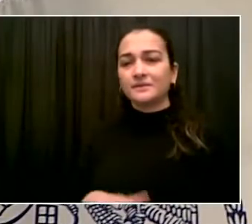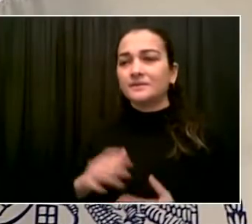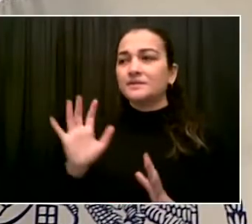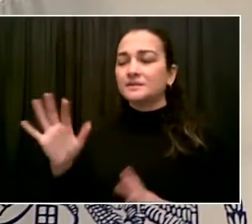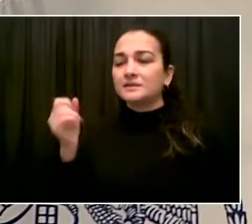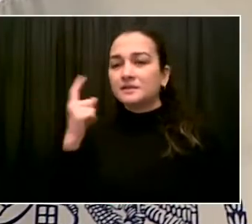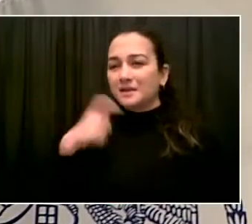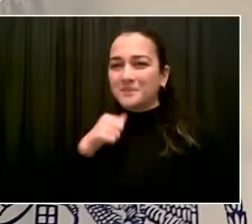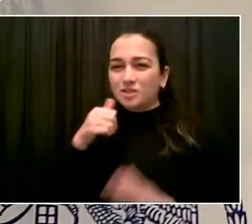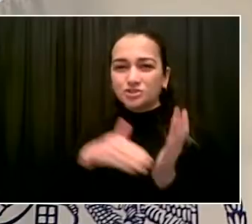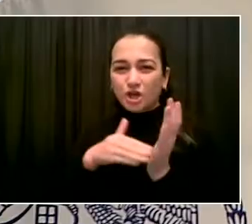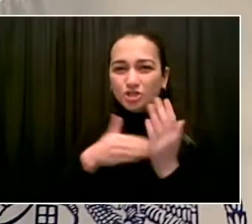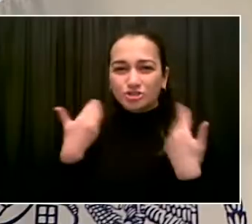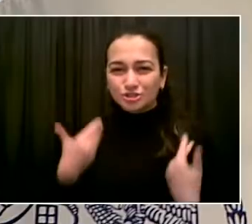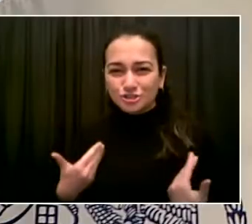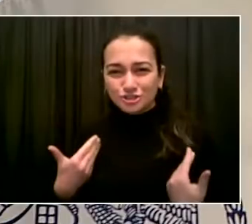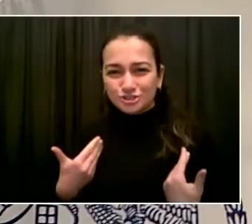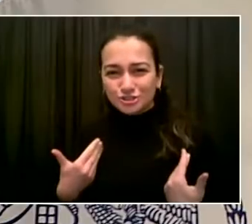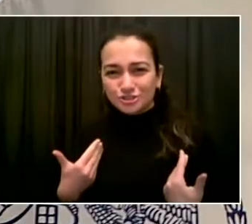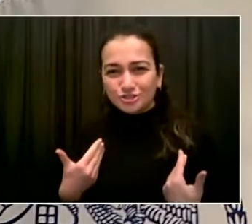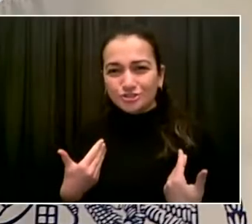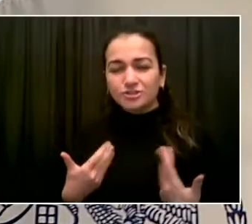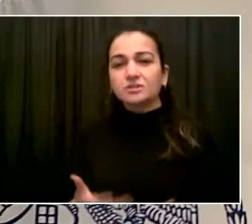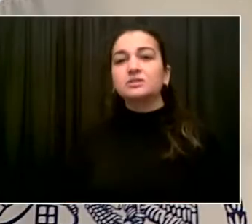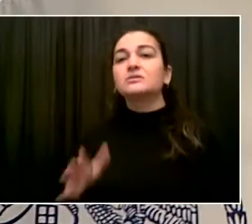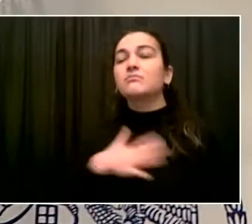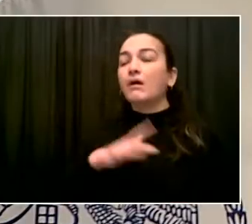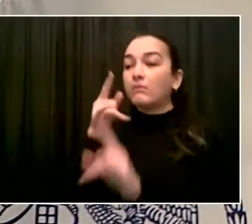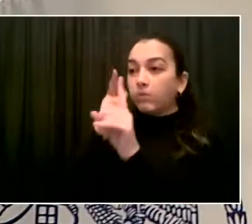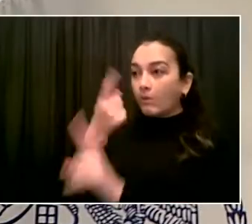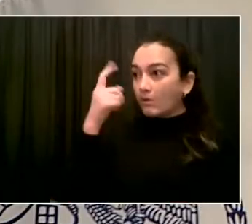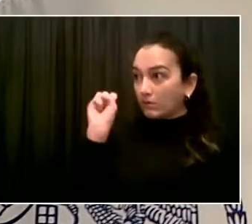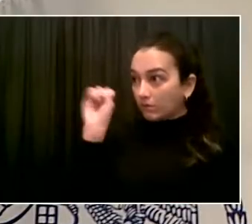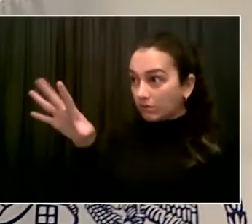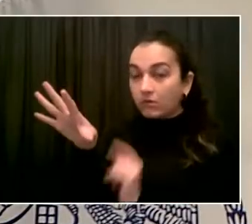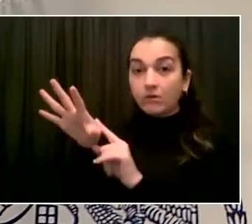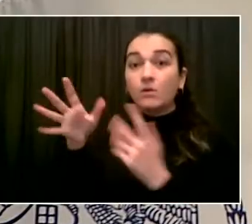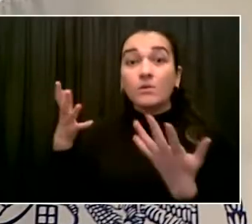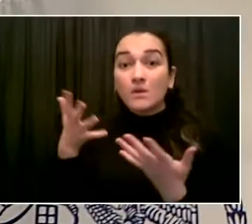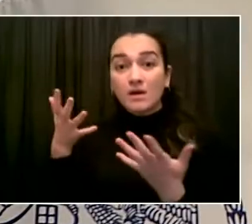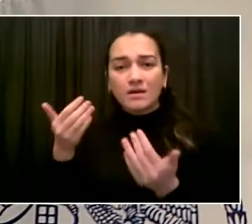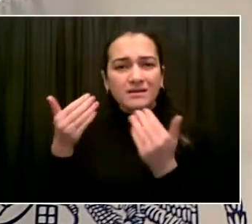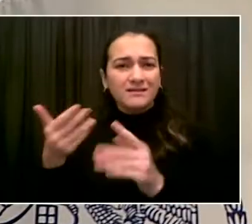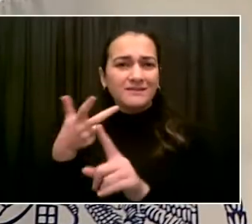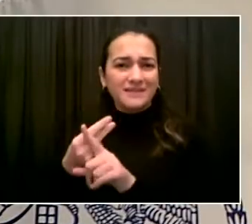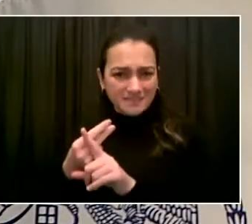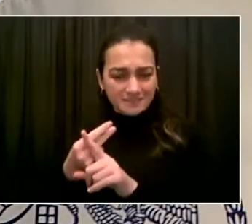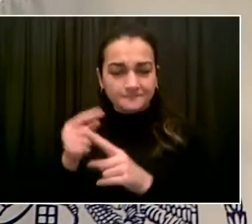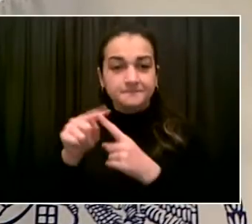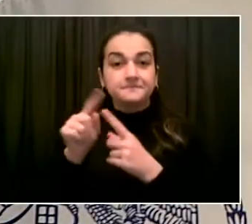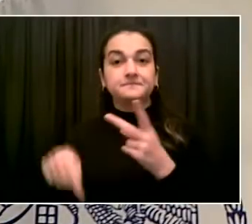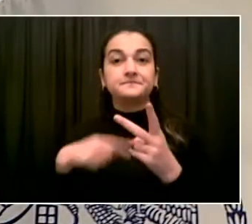Reporter: WHAT DO YOU ASY TO ABOUT THESE HOLIDAY PARTIES? TT HA EVERYBODY VACCINATED WEAR MASKS AND GATHERING. THAT IS TO